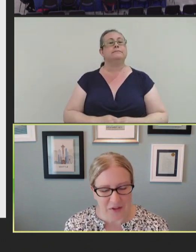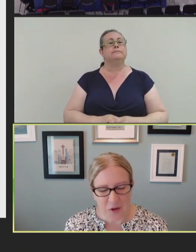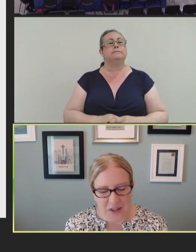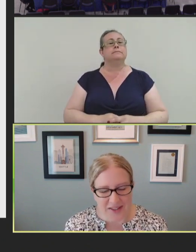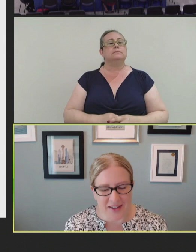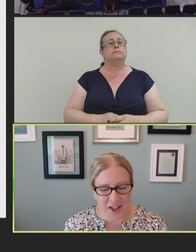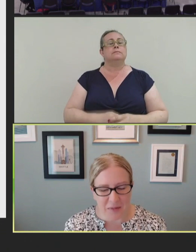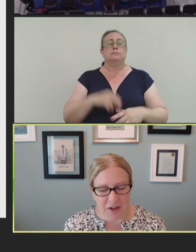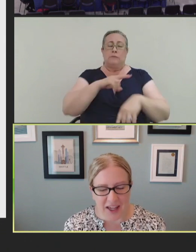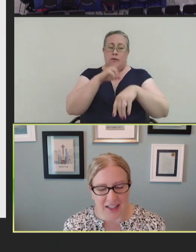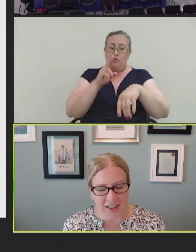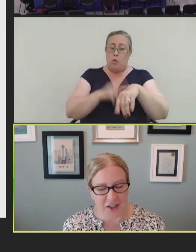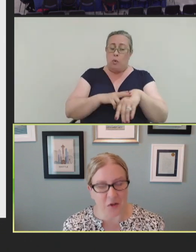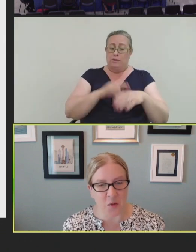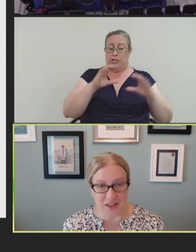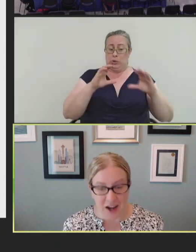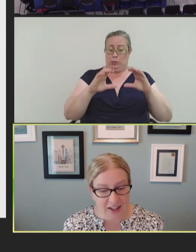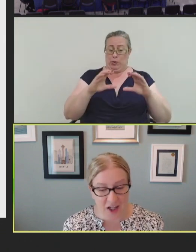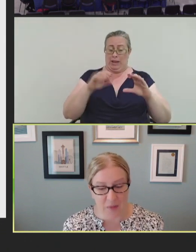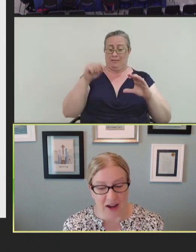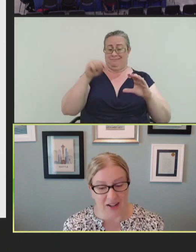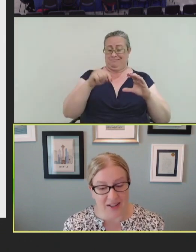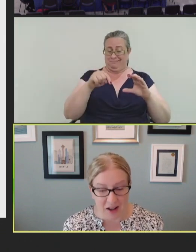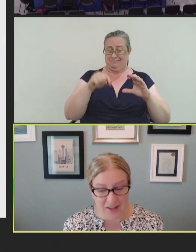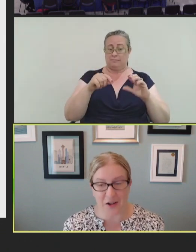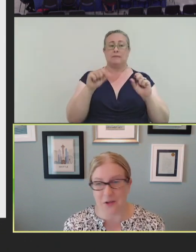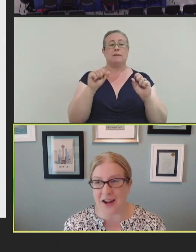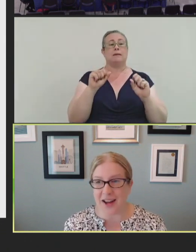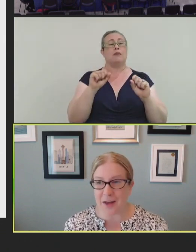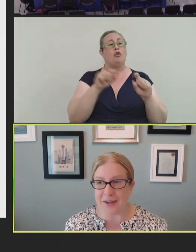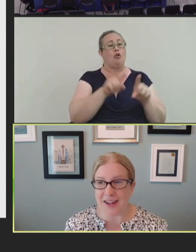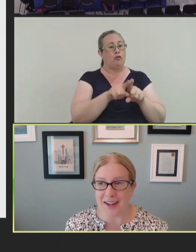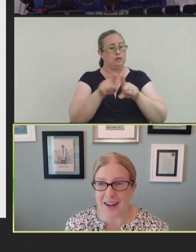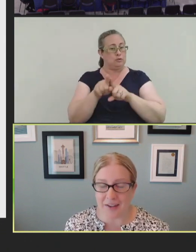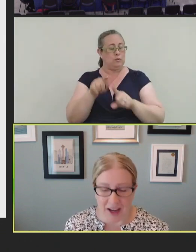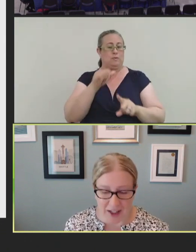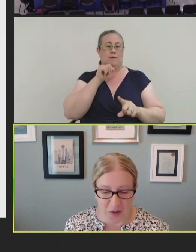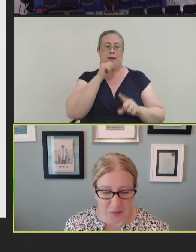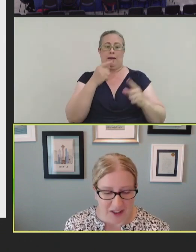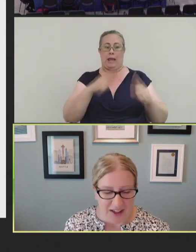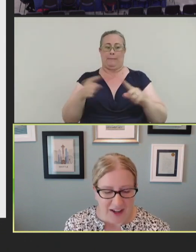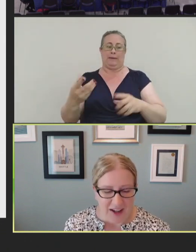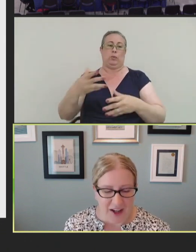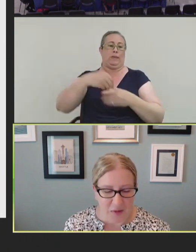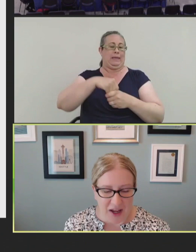Of course, the communication we're talking about is also not happening in a vacuum